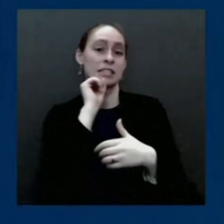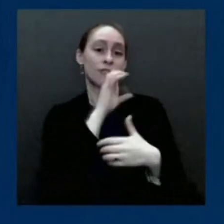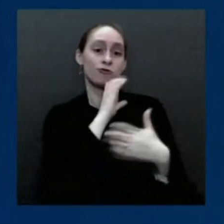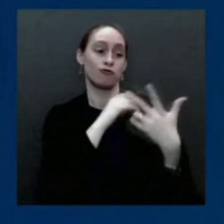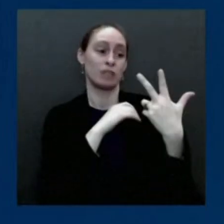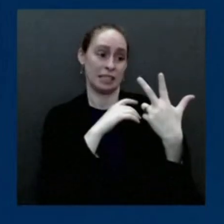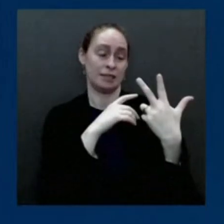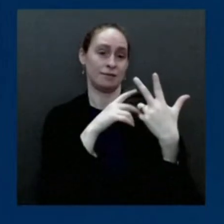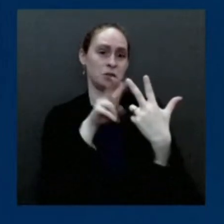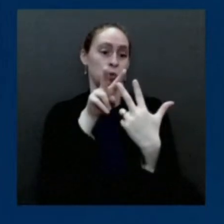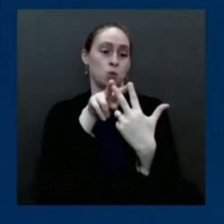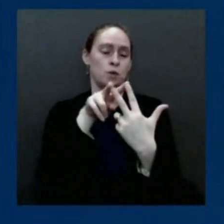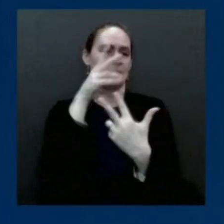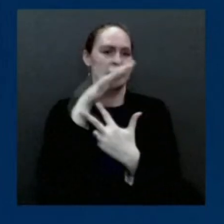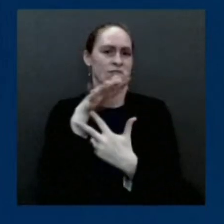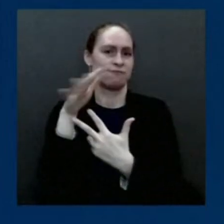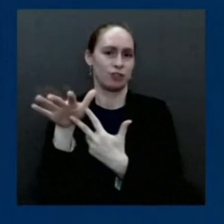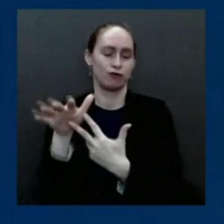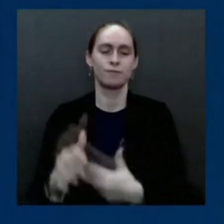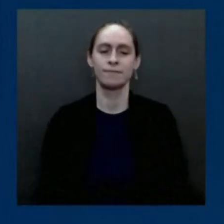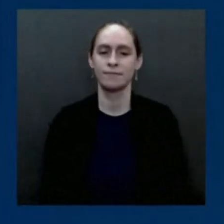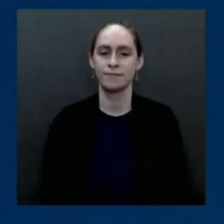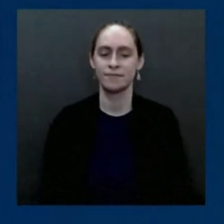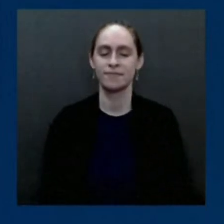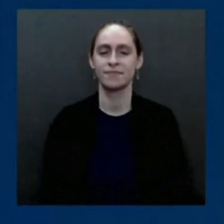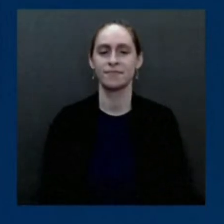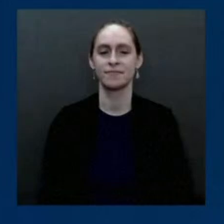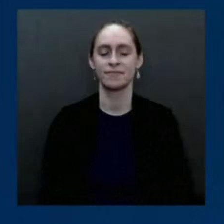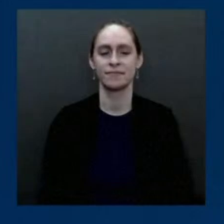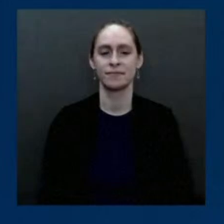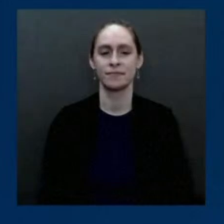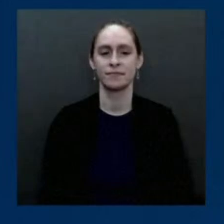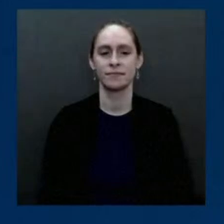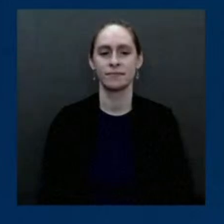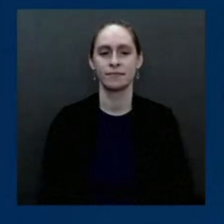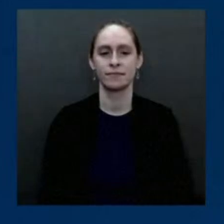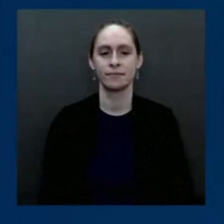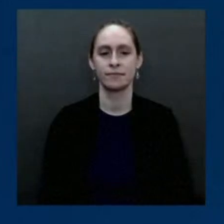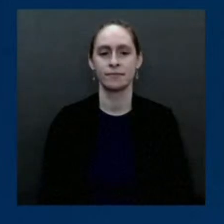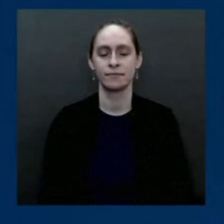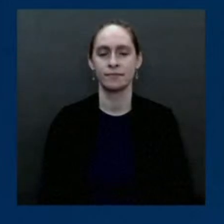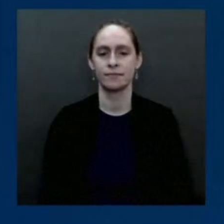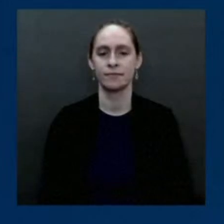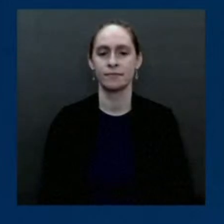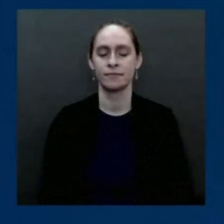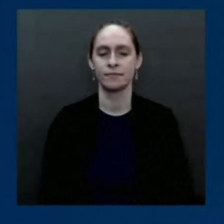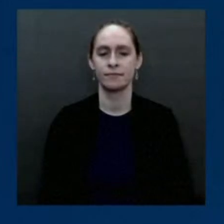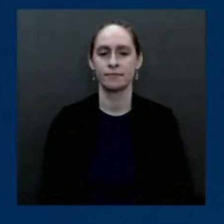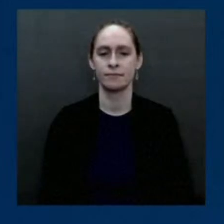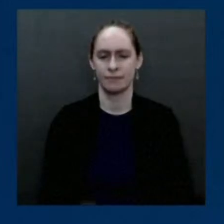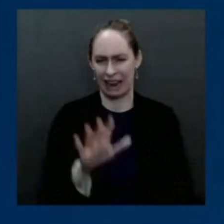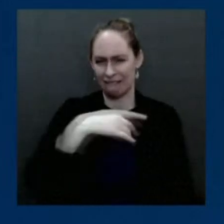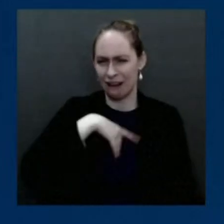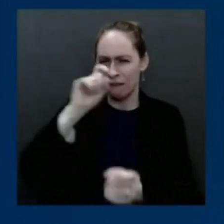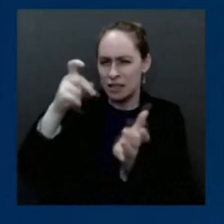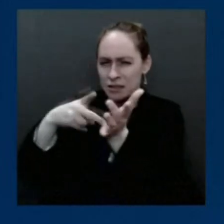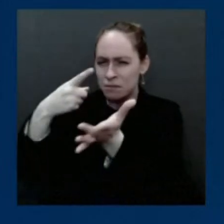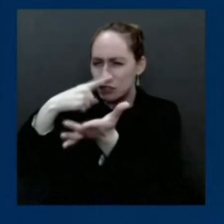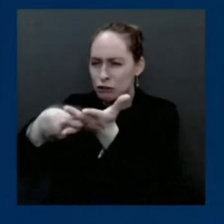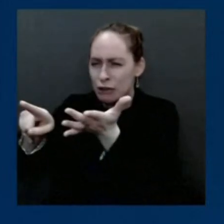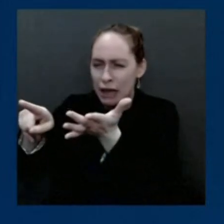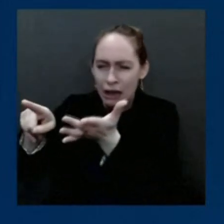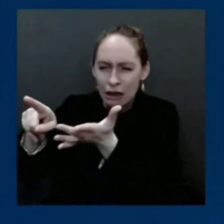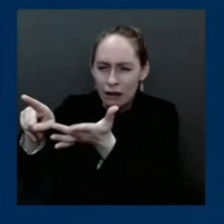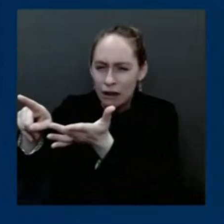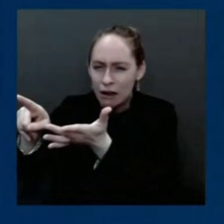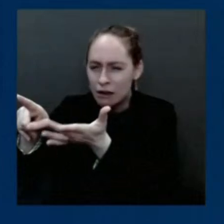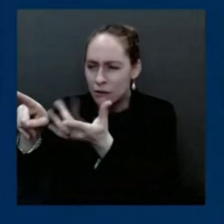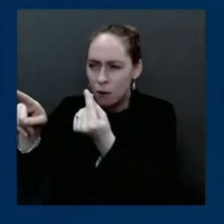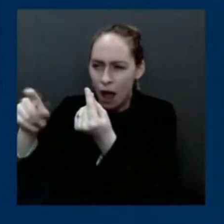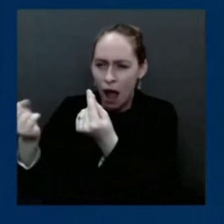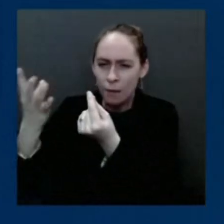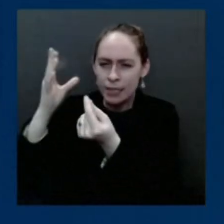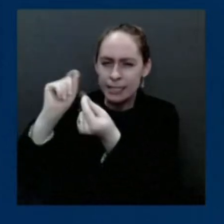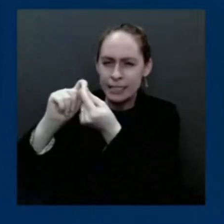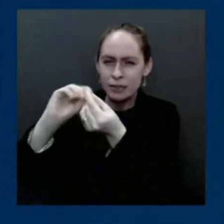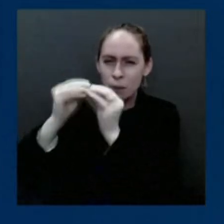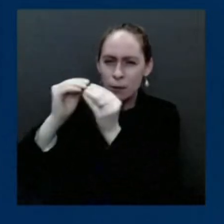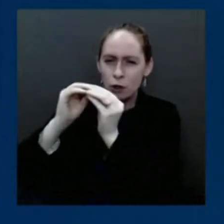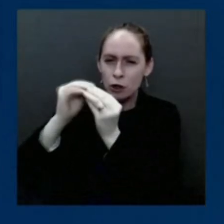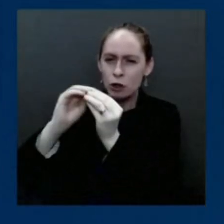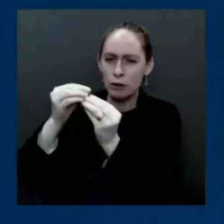OLDER THOSE WHO ARE MOST